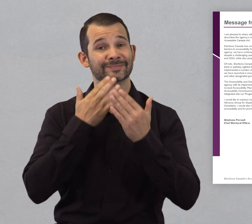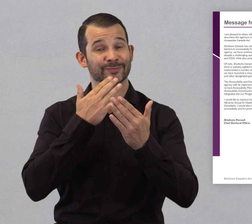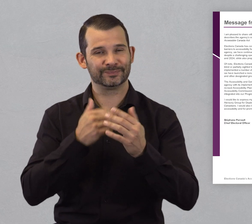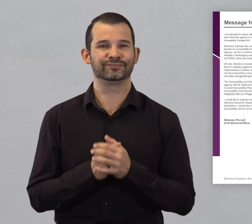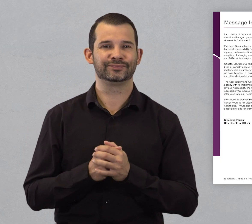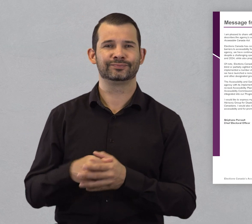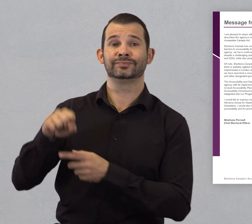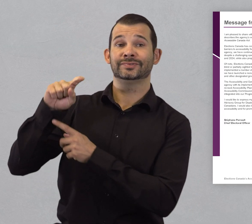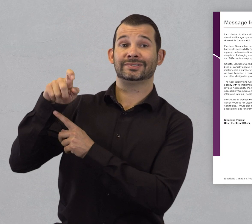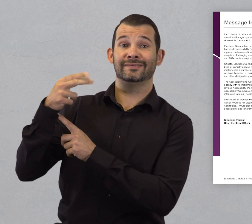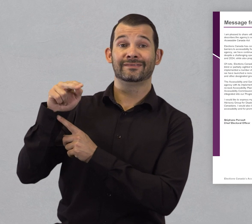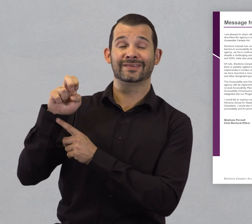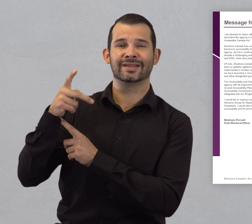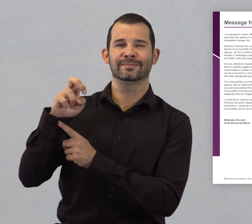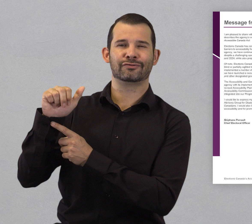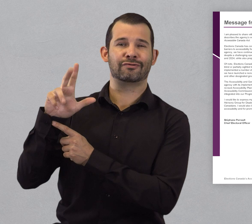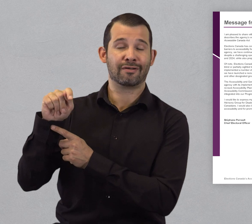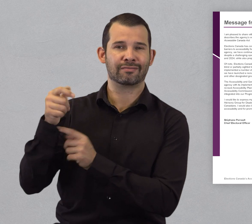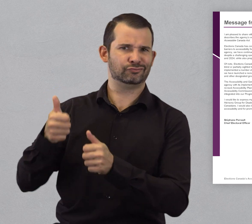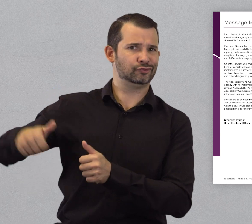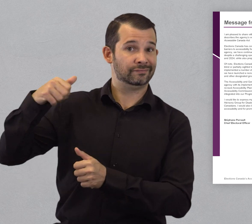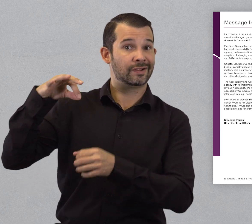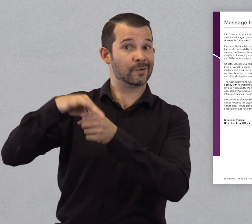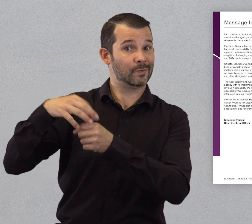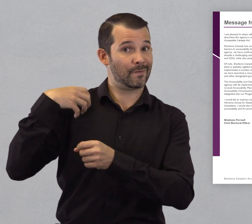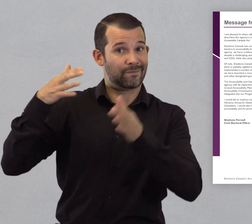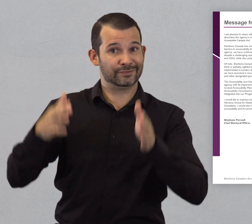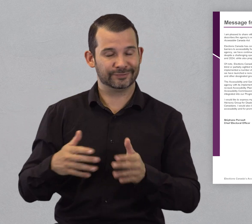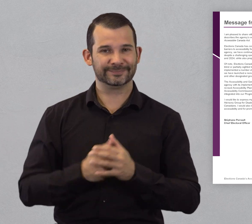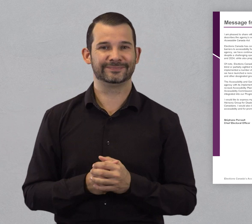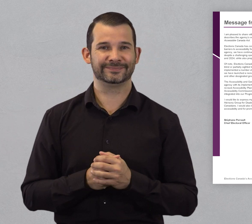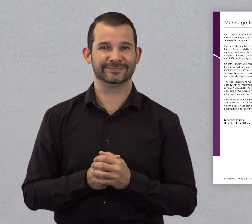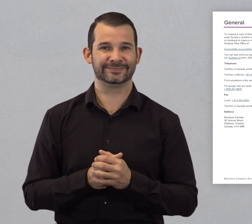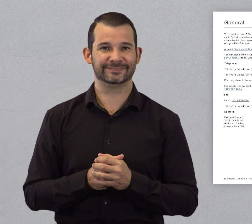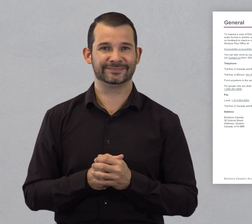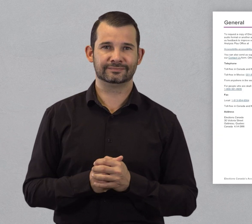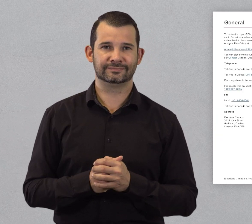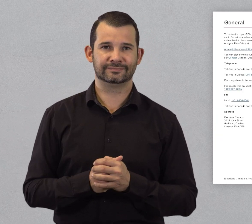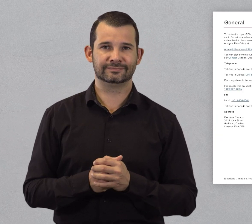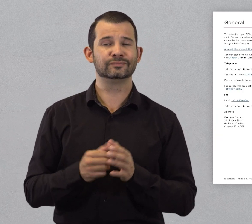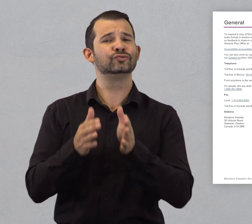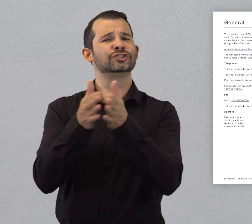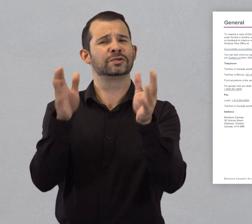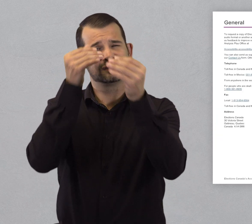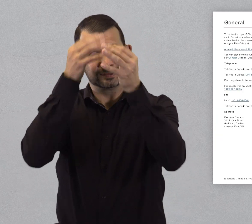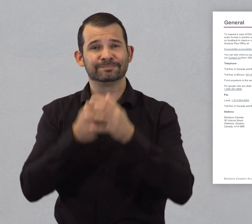Stéphane Perrault Chief Electoral Officer General